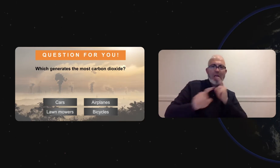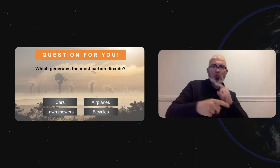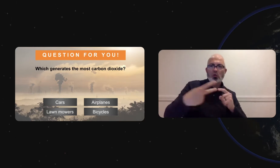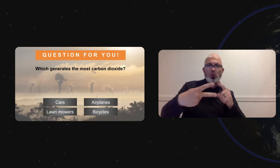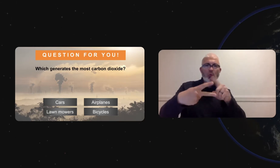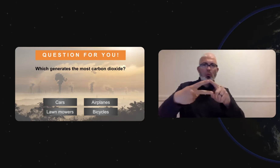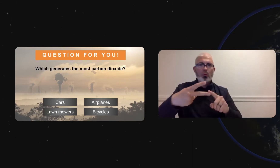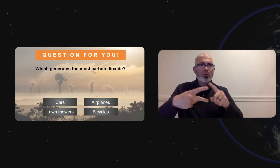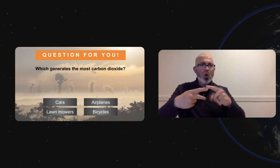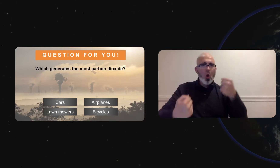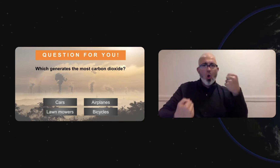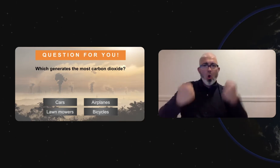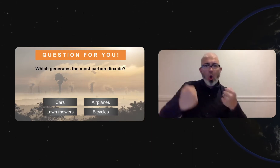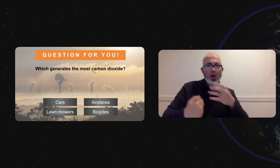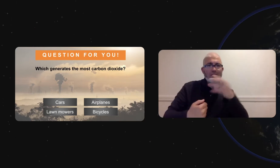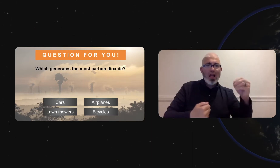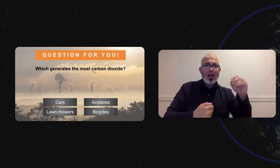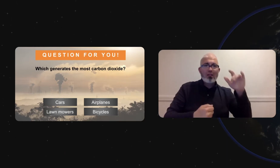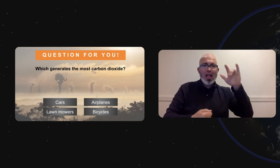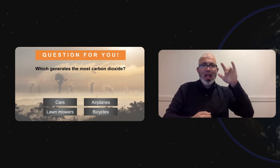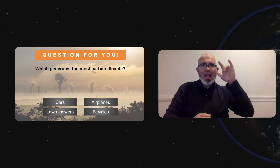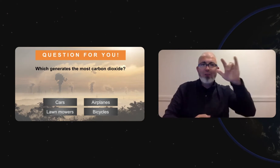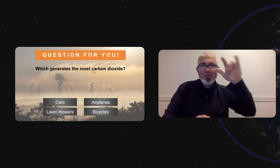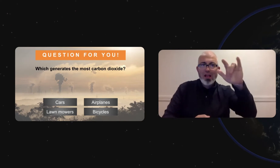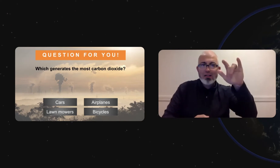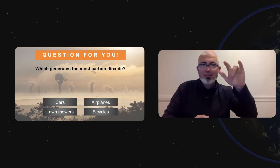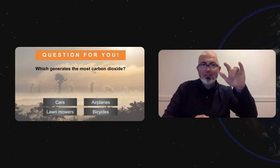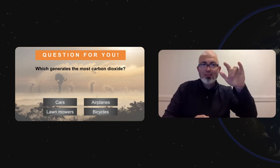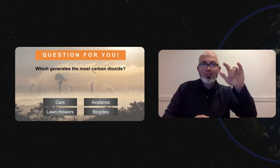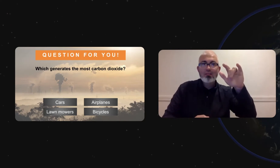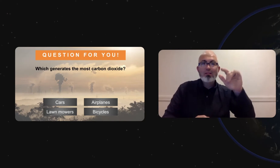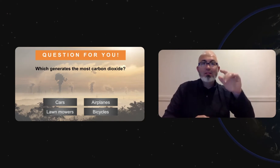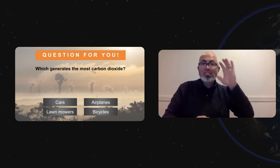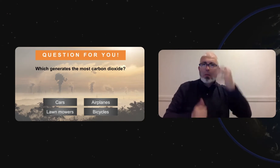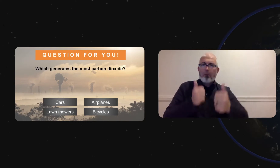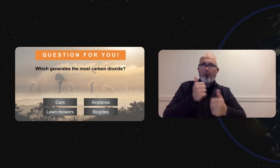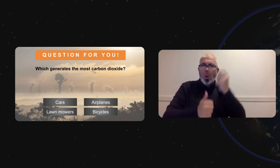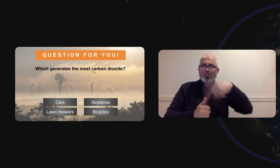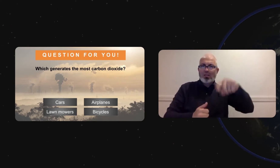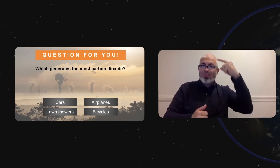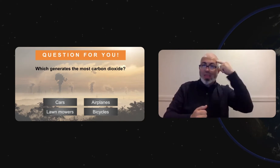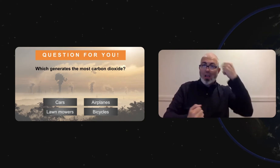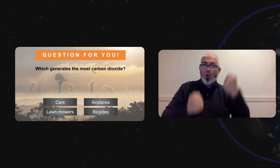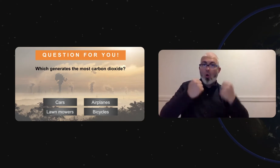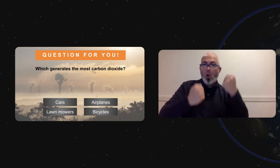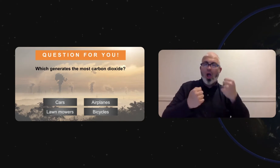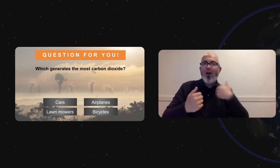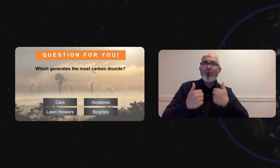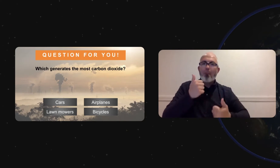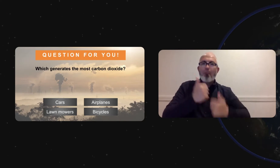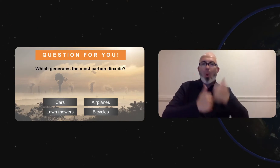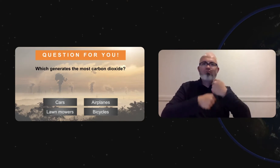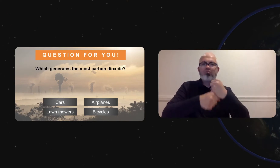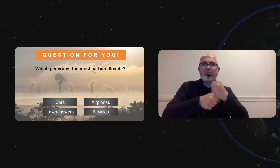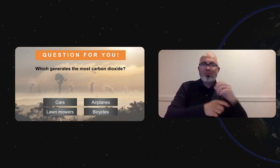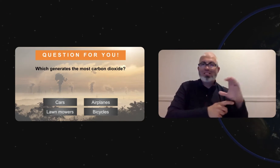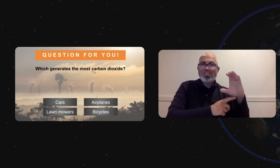We had strong answers. One contender was cars.